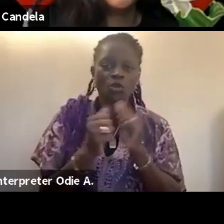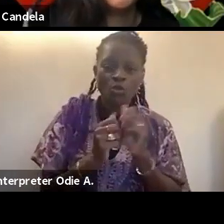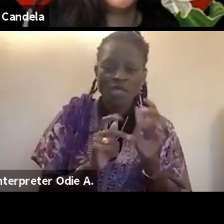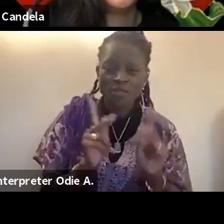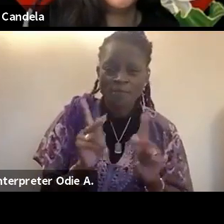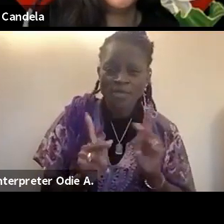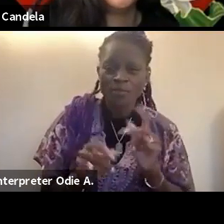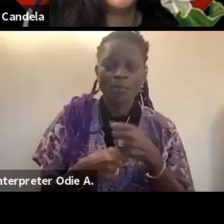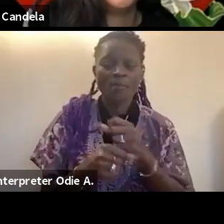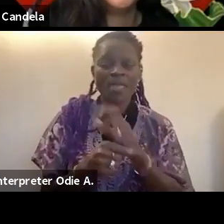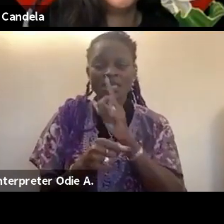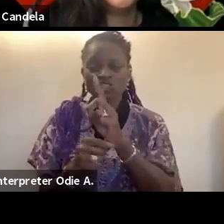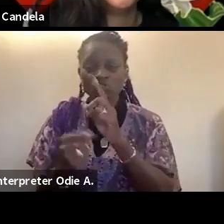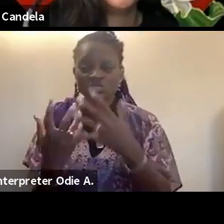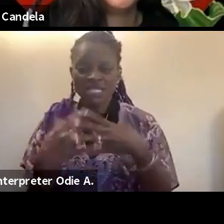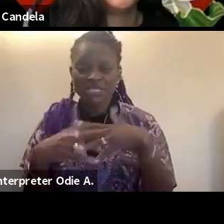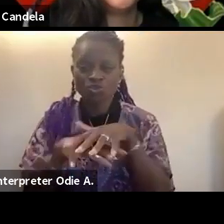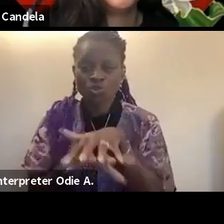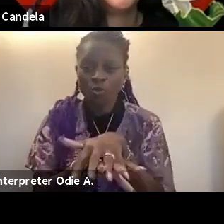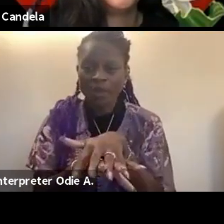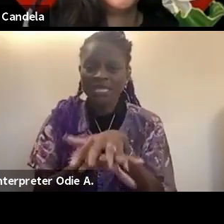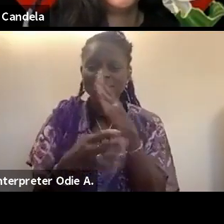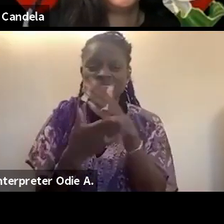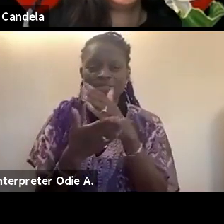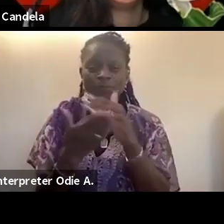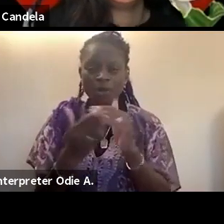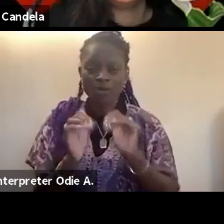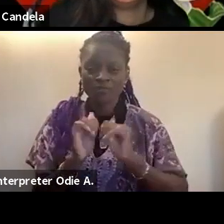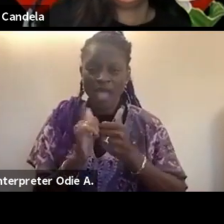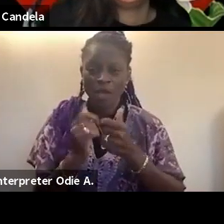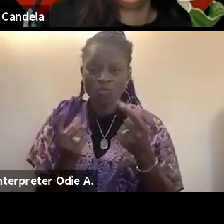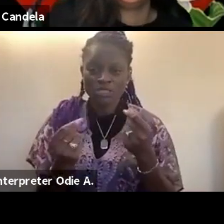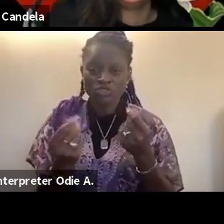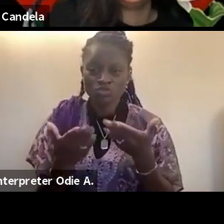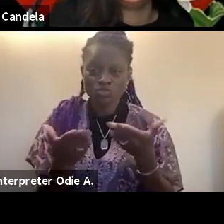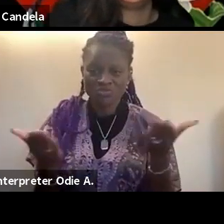that's an integrated part of how we do things in our organization.